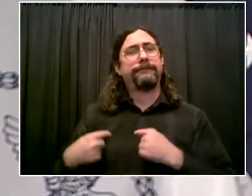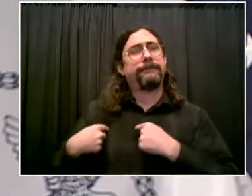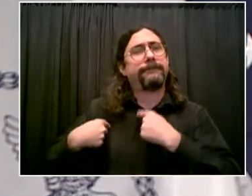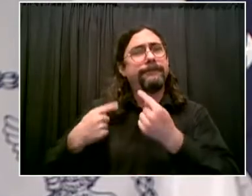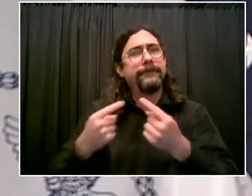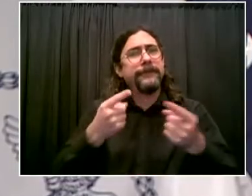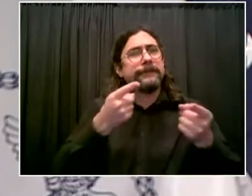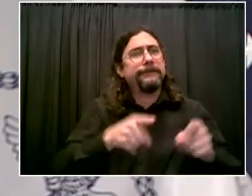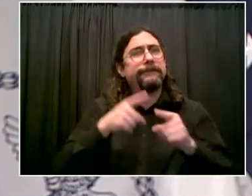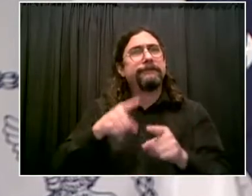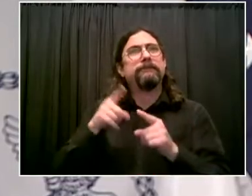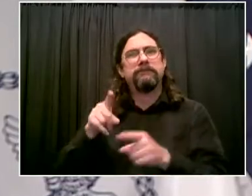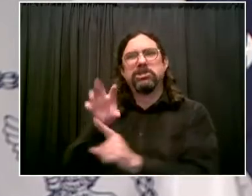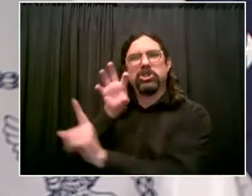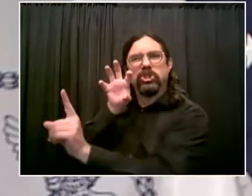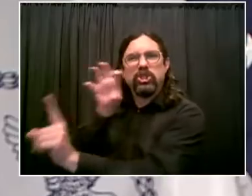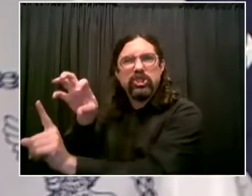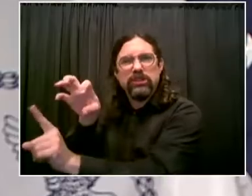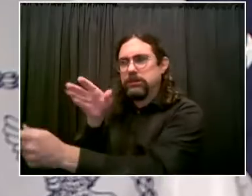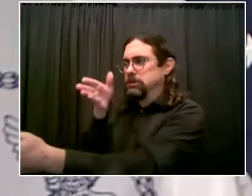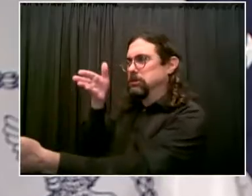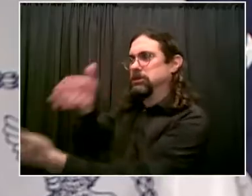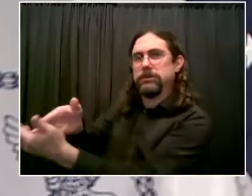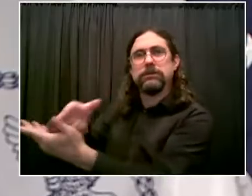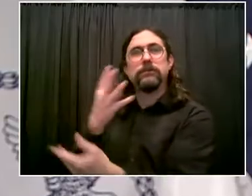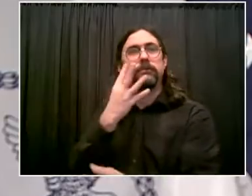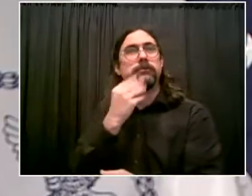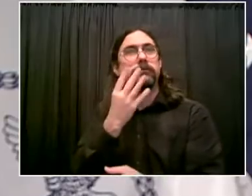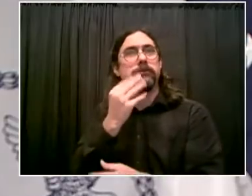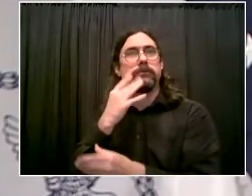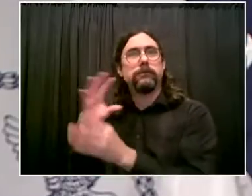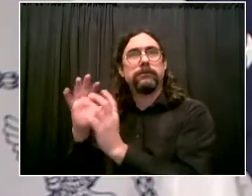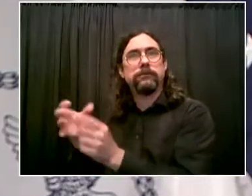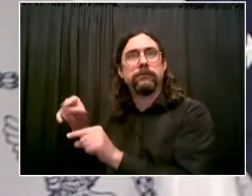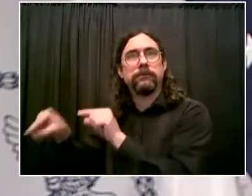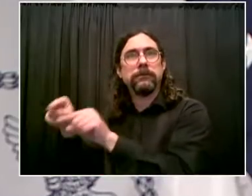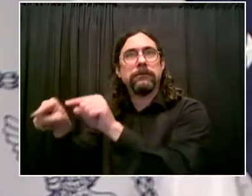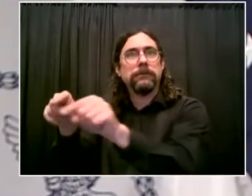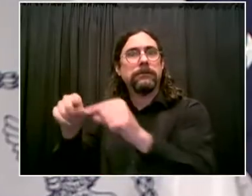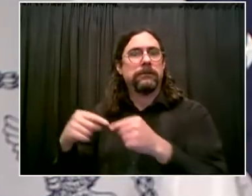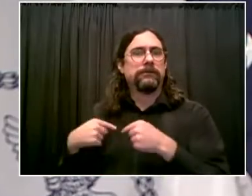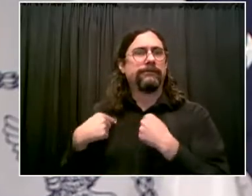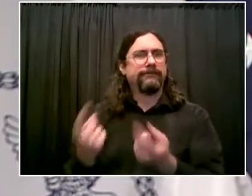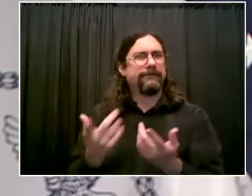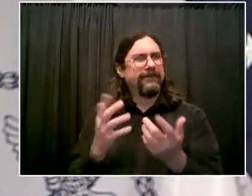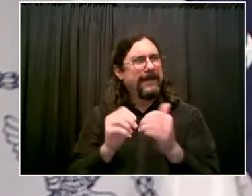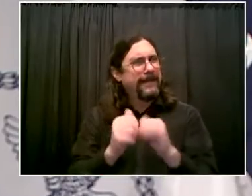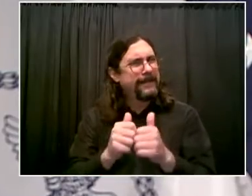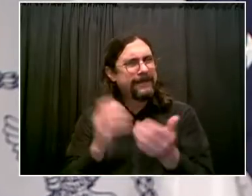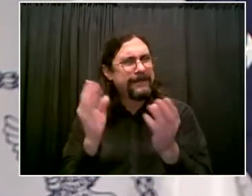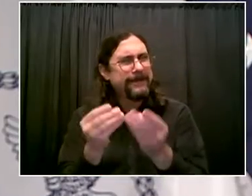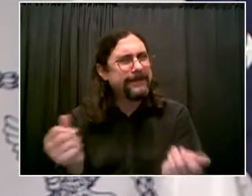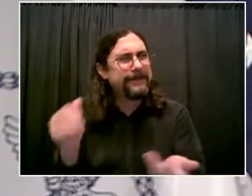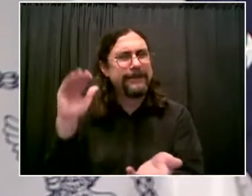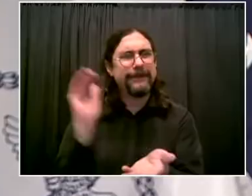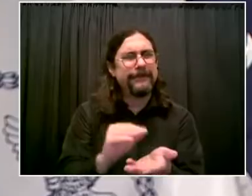SEMITIC ATTACKS